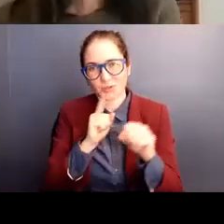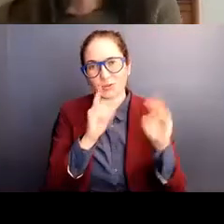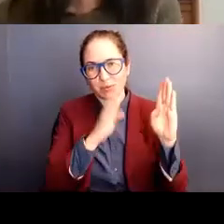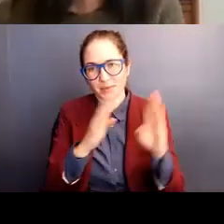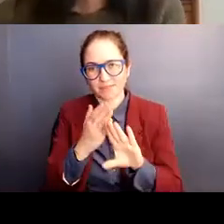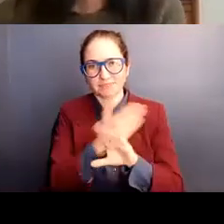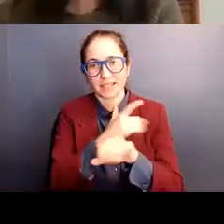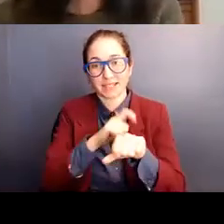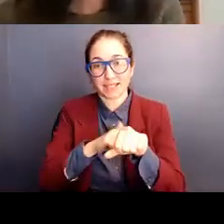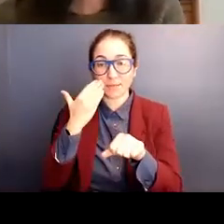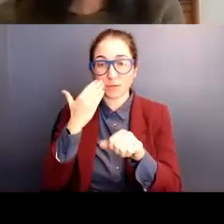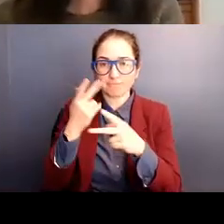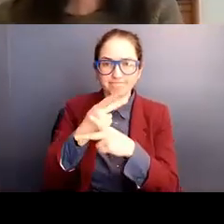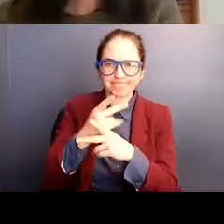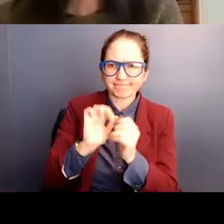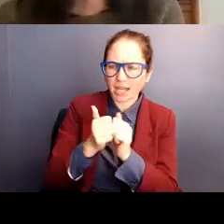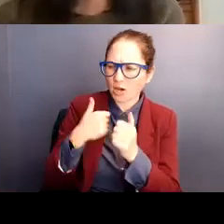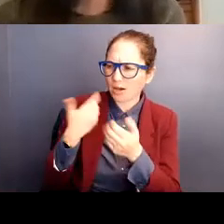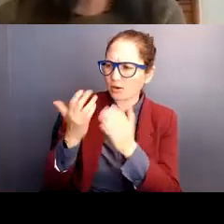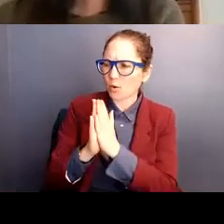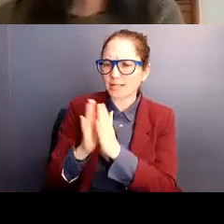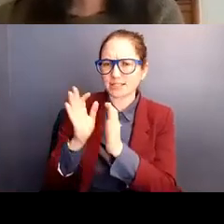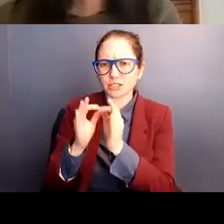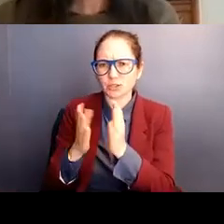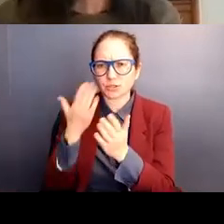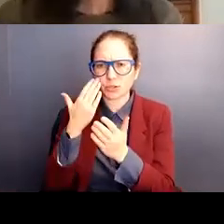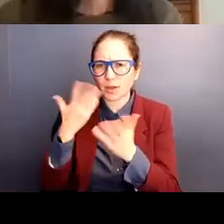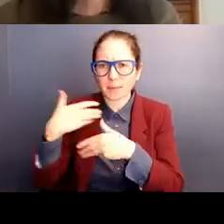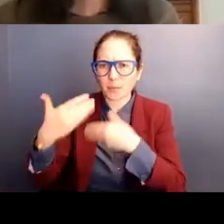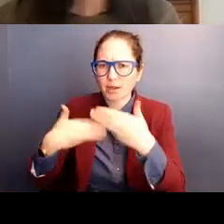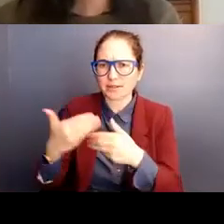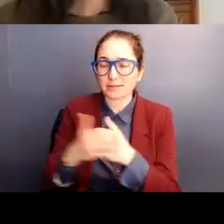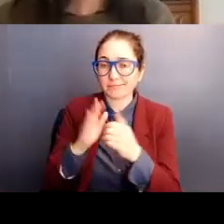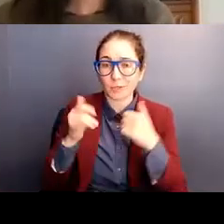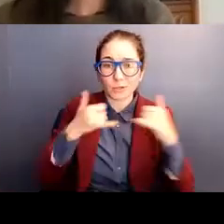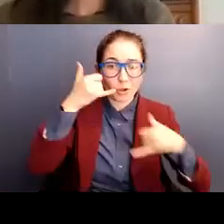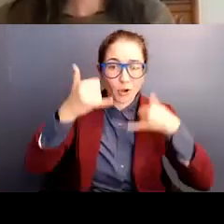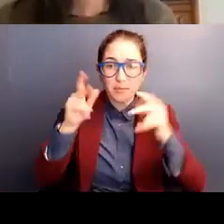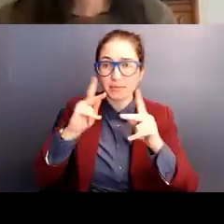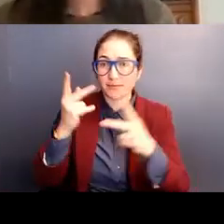do you request sign language interpretation. What is the process? And call people, get that figured out so you have that written